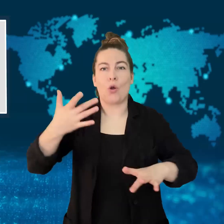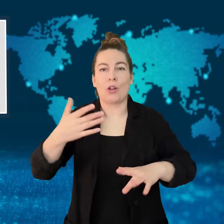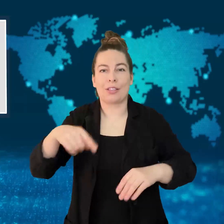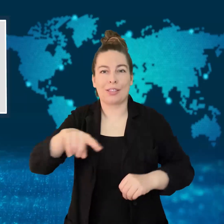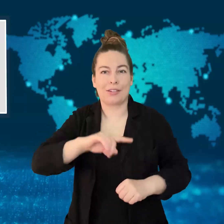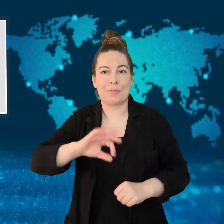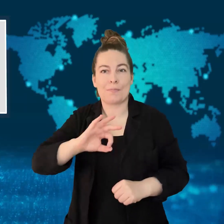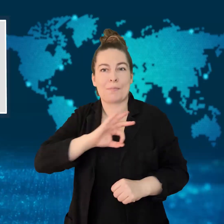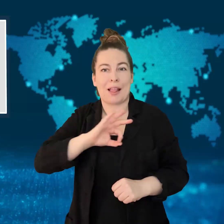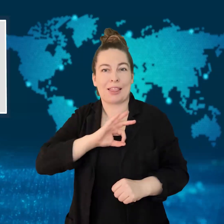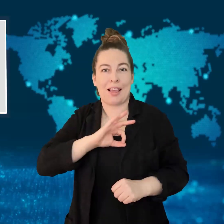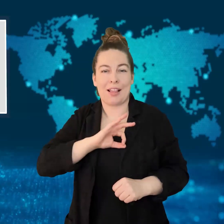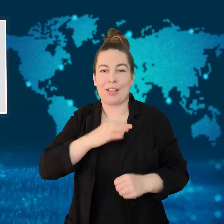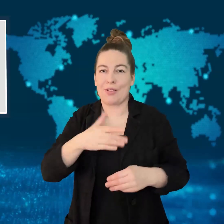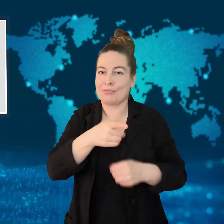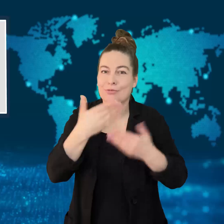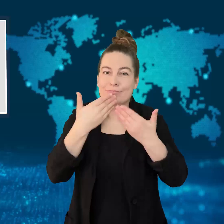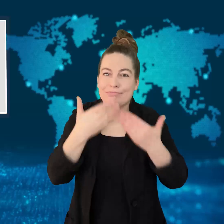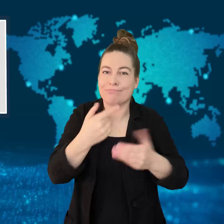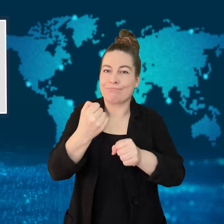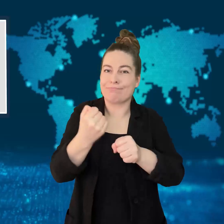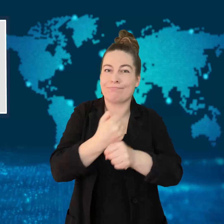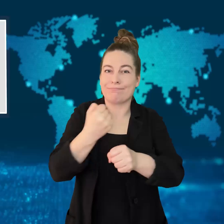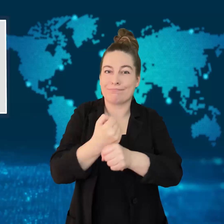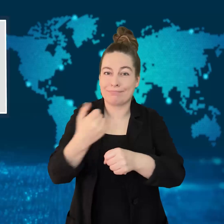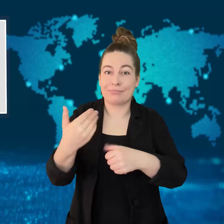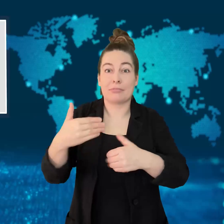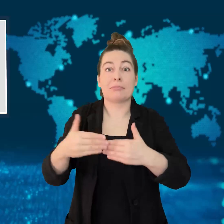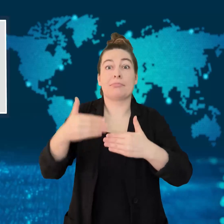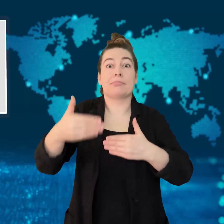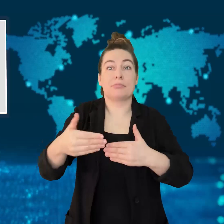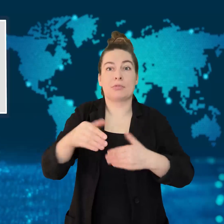Ronin has found 109 landmines